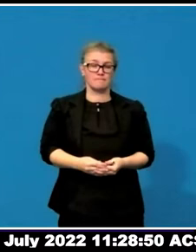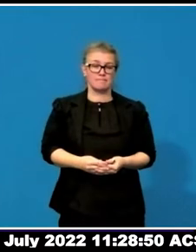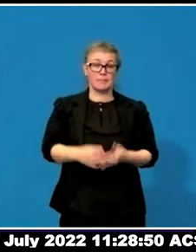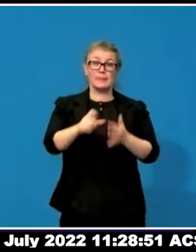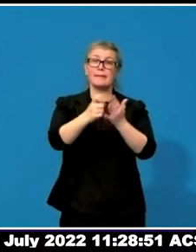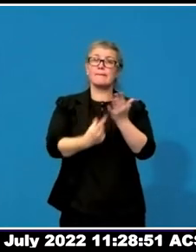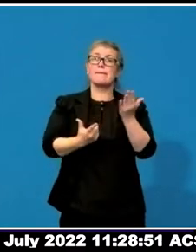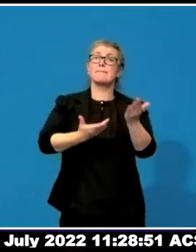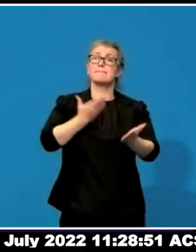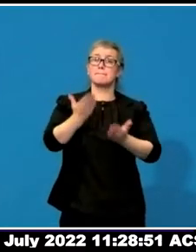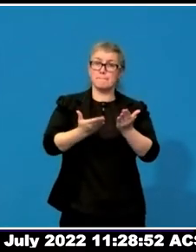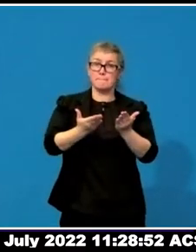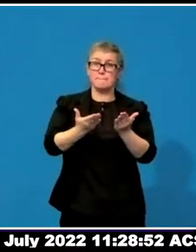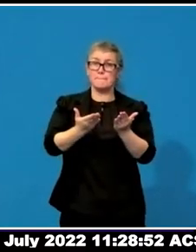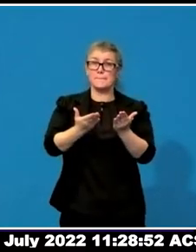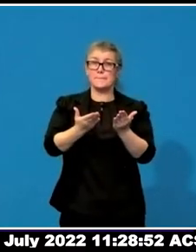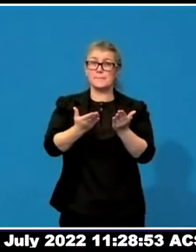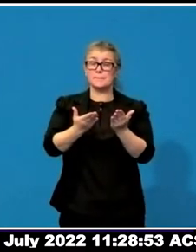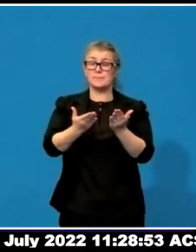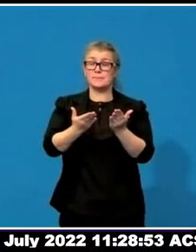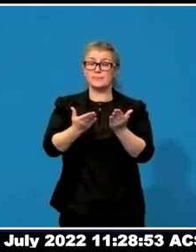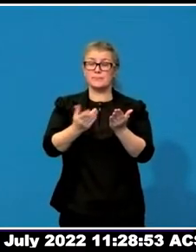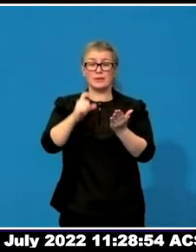canvass the issue the Chair raised about so-called thin markets.